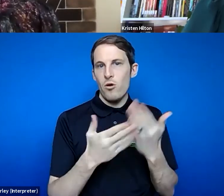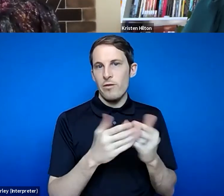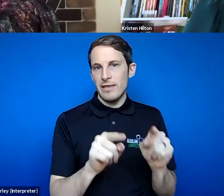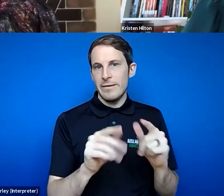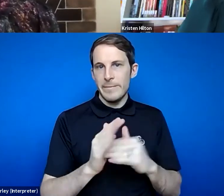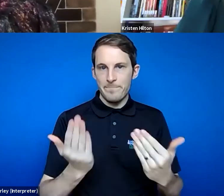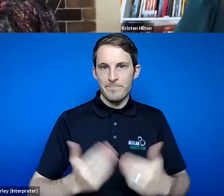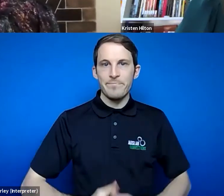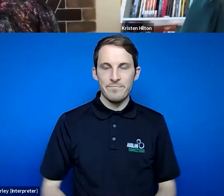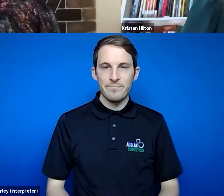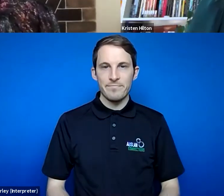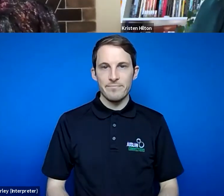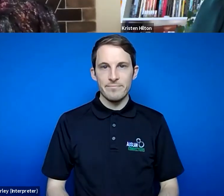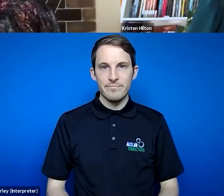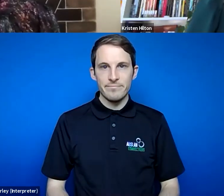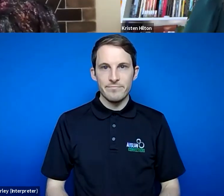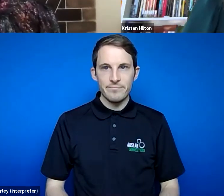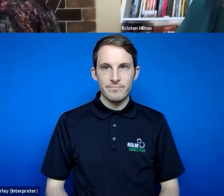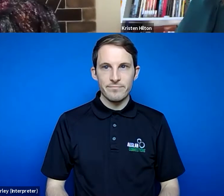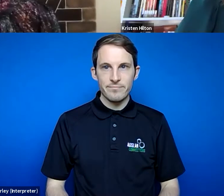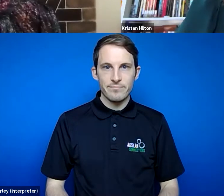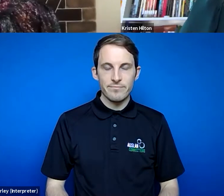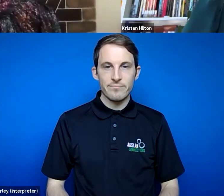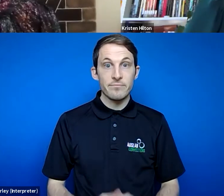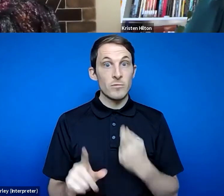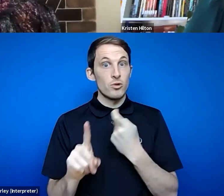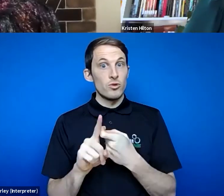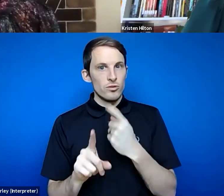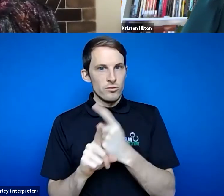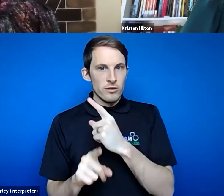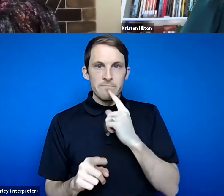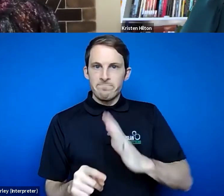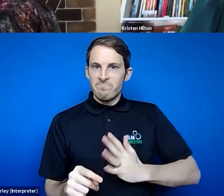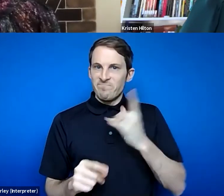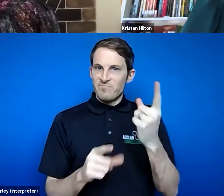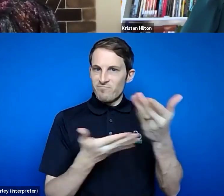It's interesting that that conversation about stereotypes. In the last